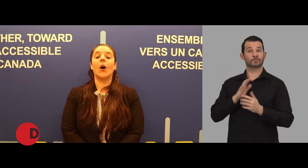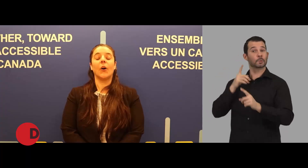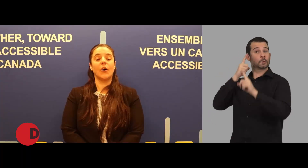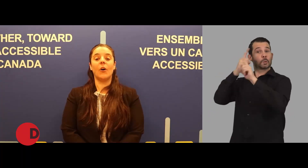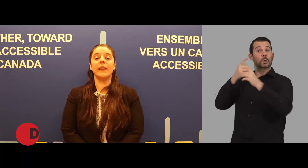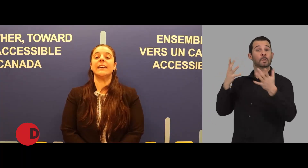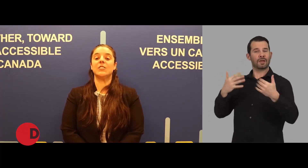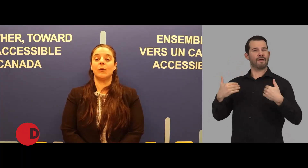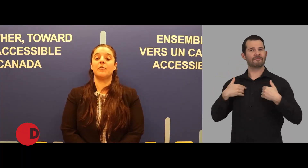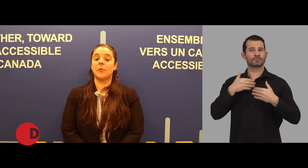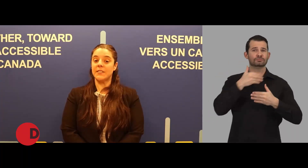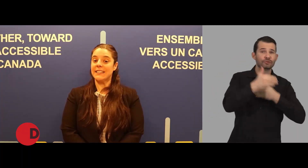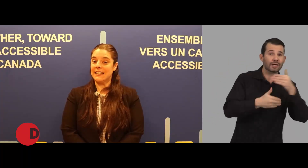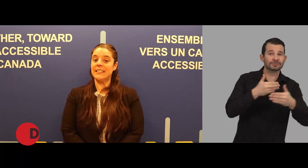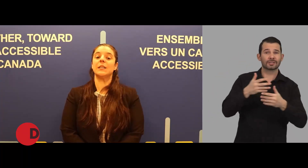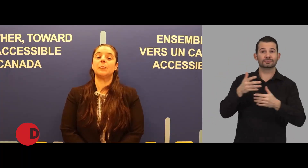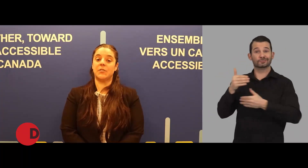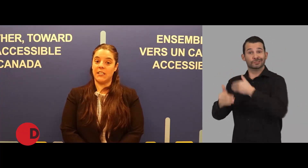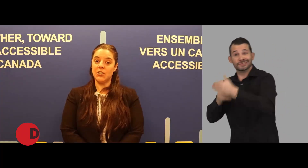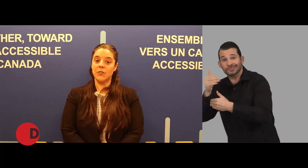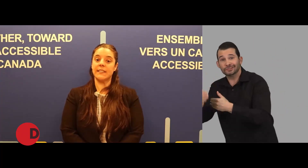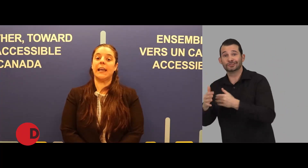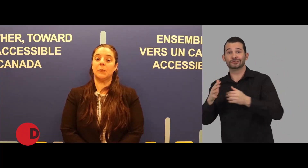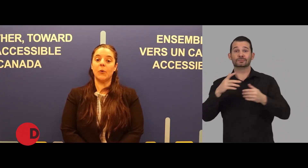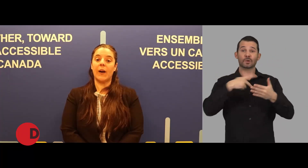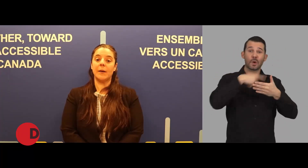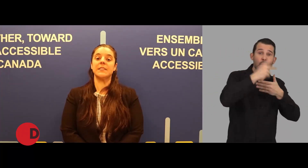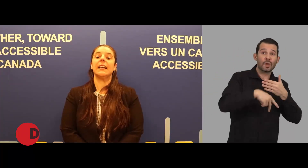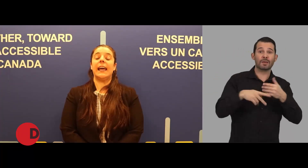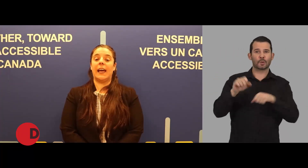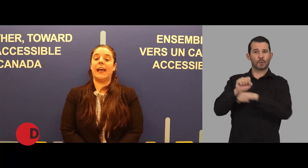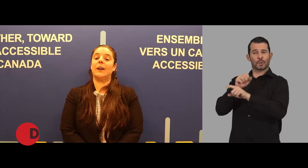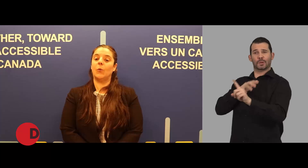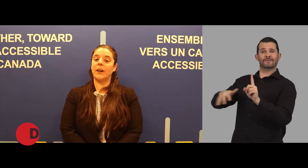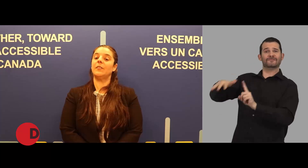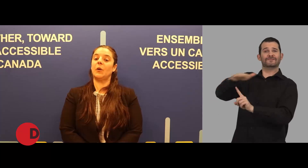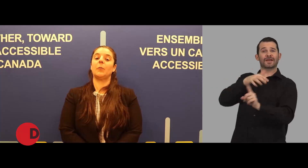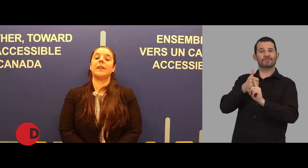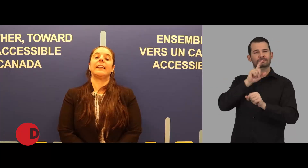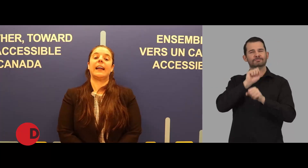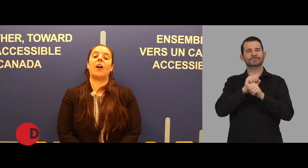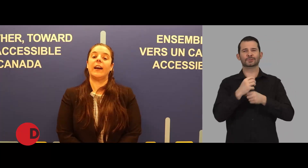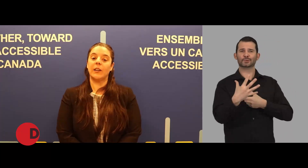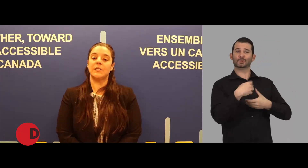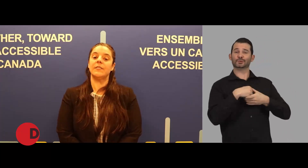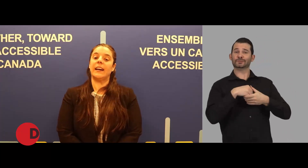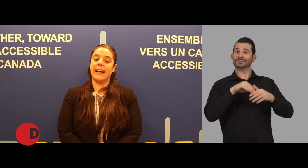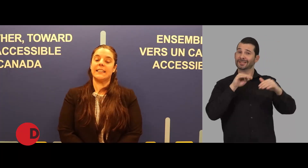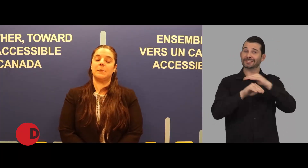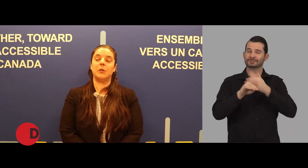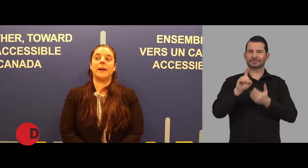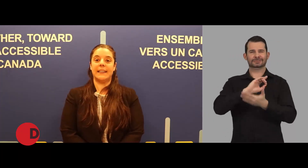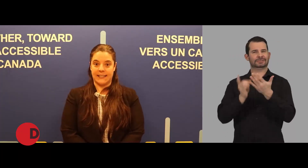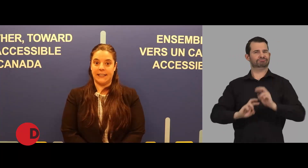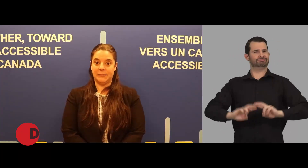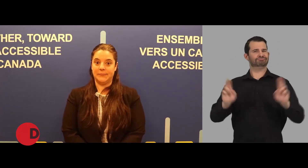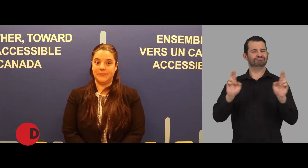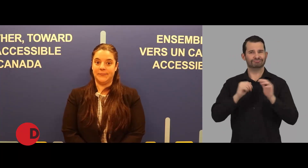Our goal is to have processes, procedures, programs, and a work environment that are inclusive and accessible by design.